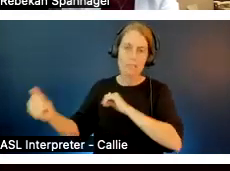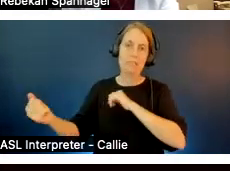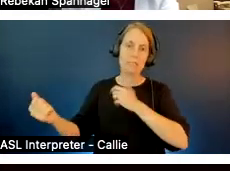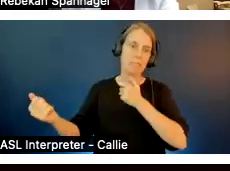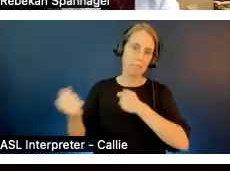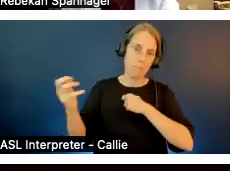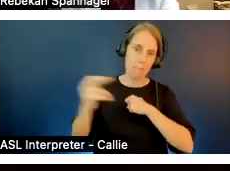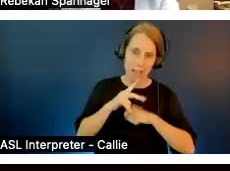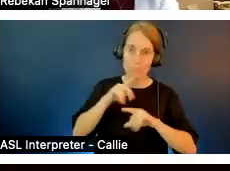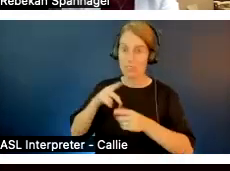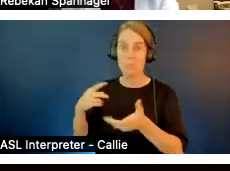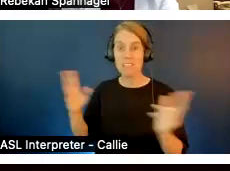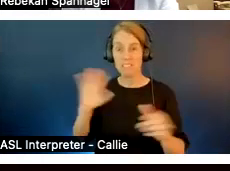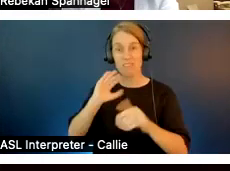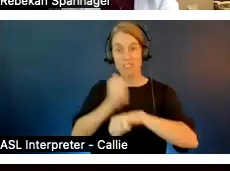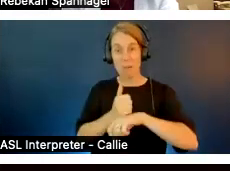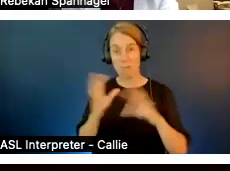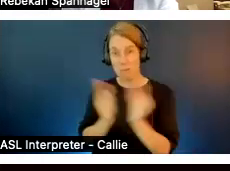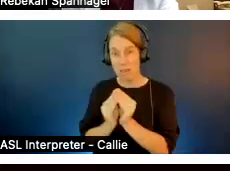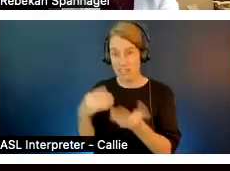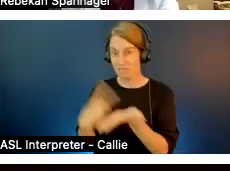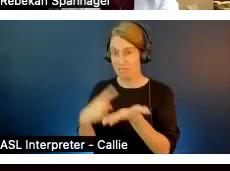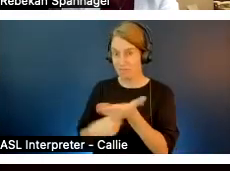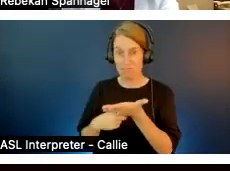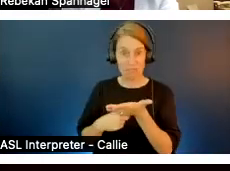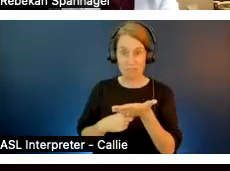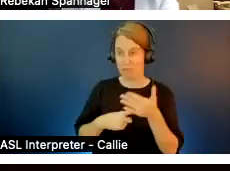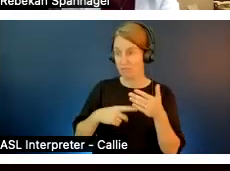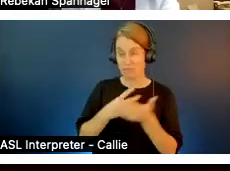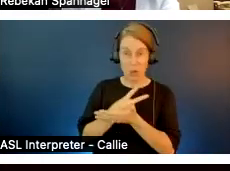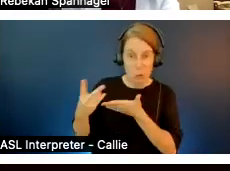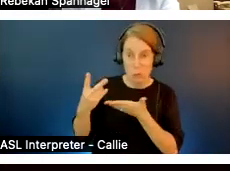about what's going to be done about it within a few weeks or two weeks it all depends upon